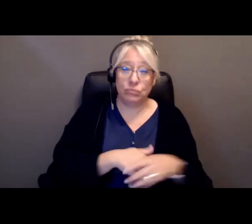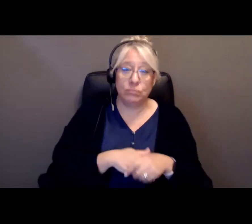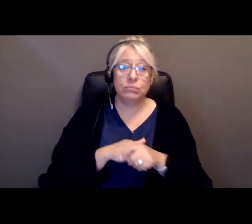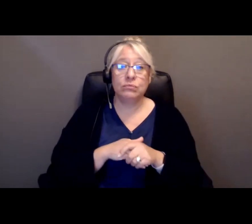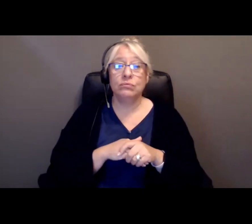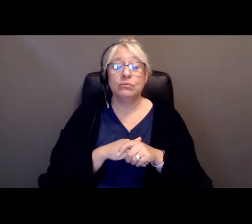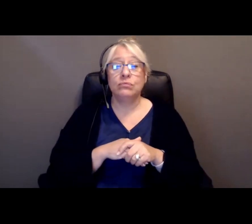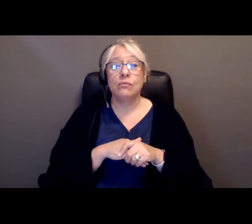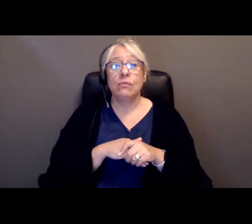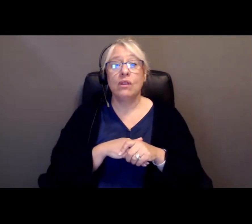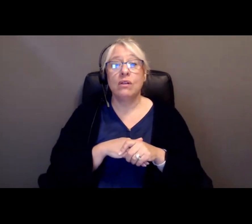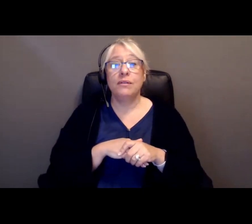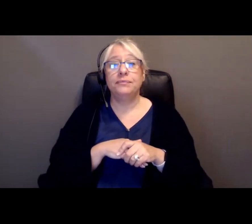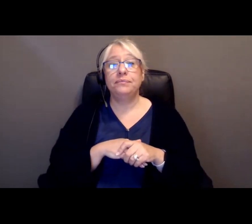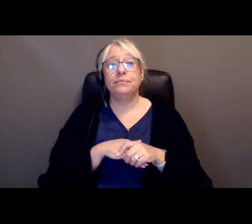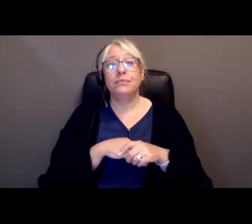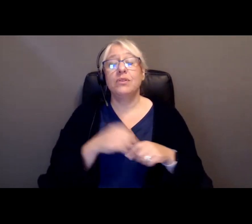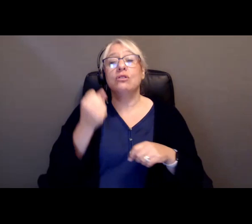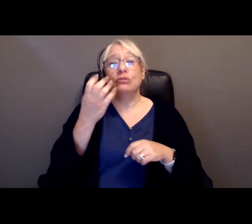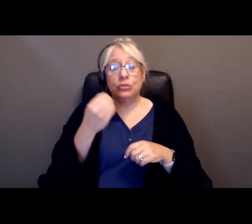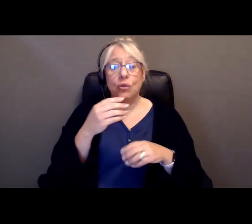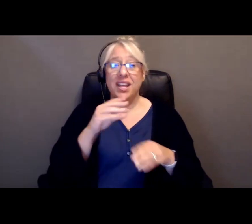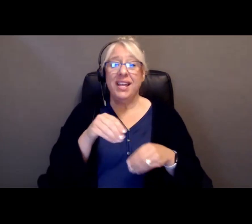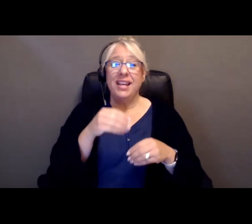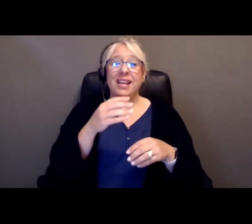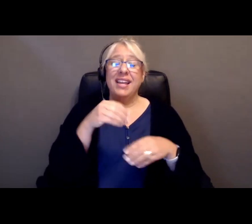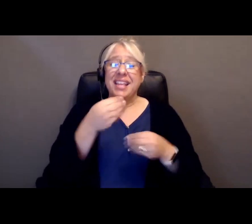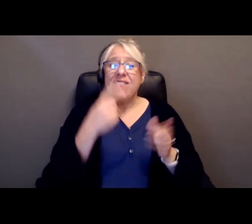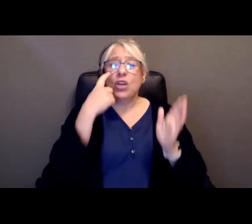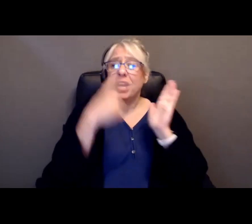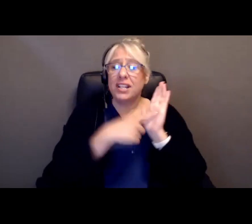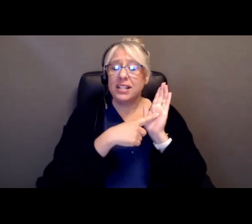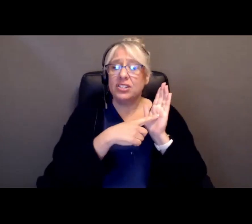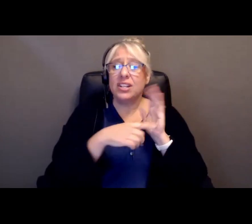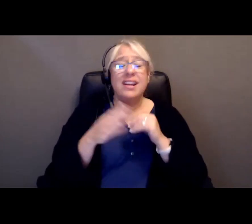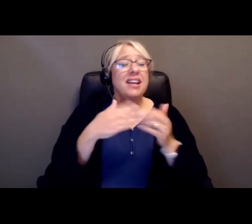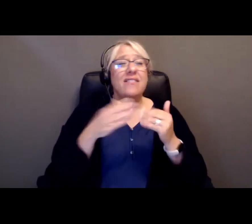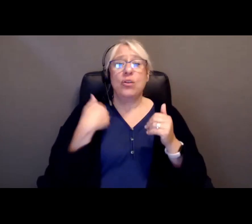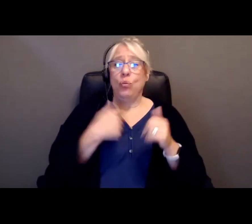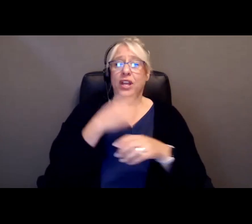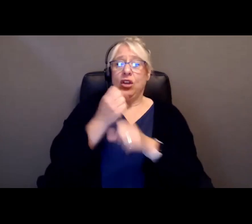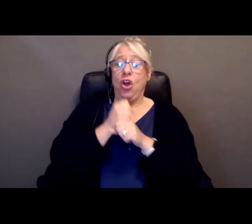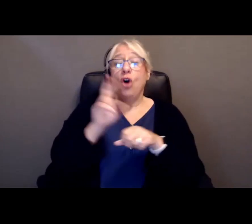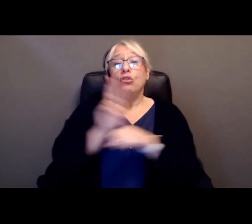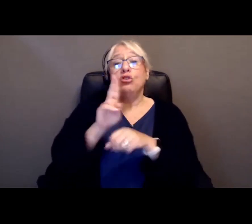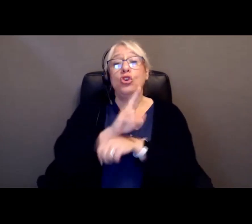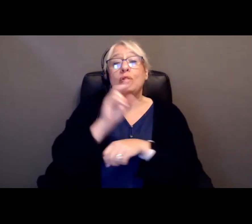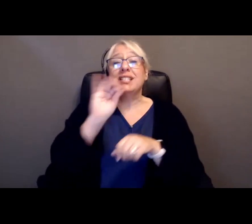So, getting recognition for it, even when we got the use of restraints analyzed demographically,